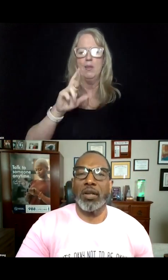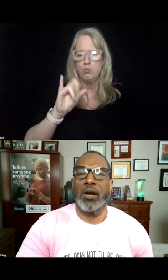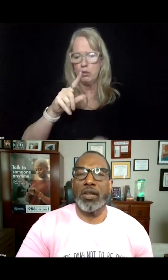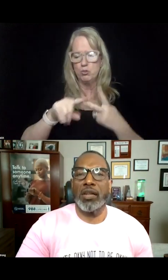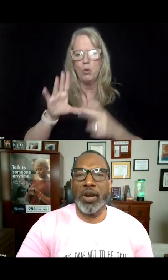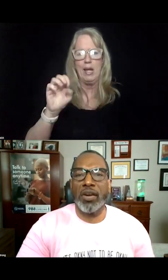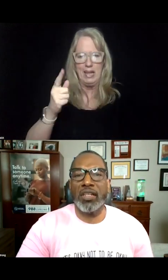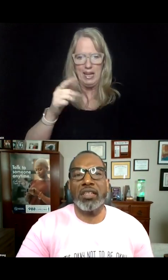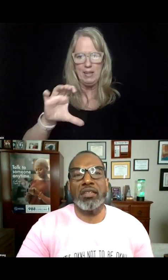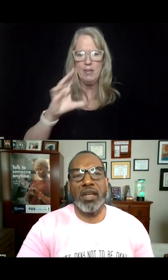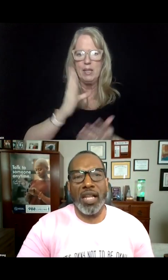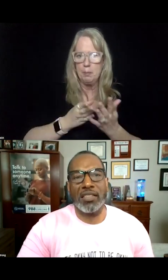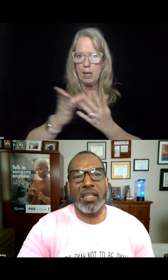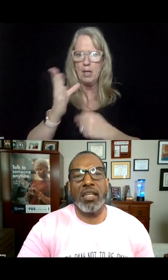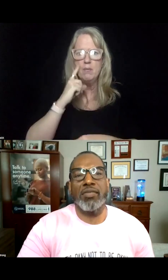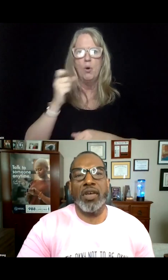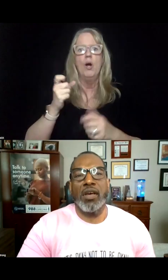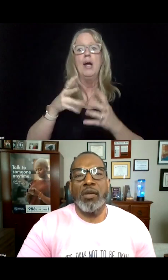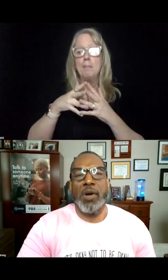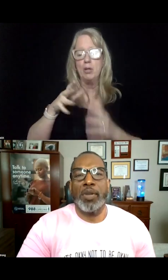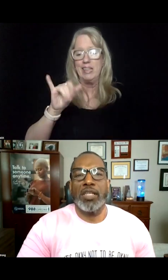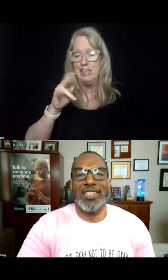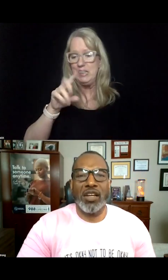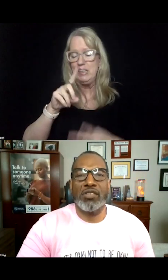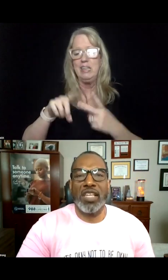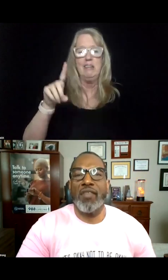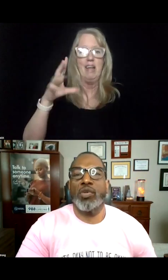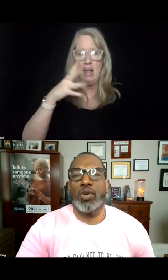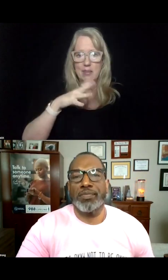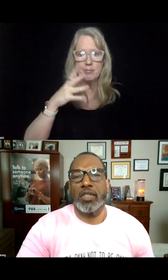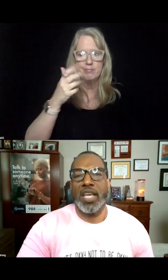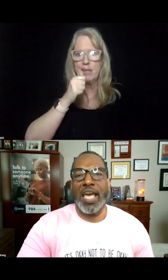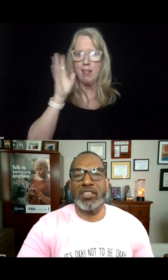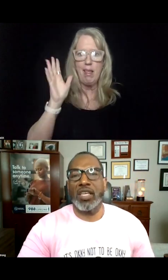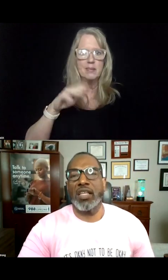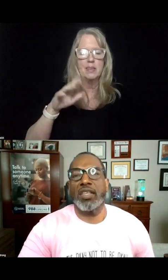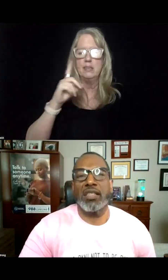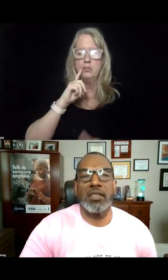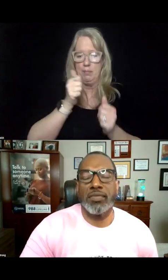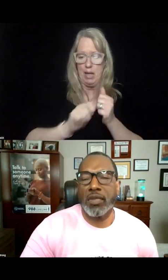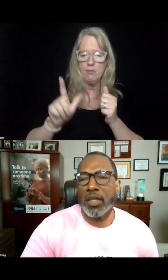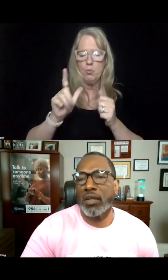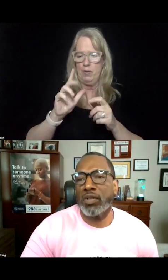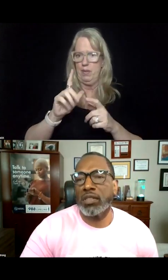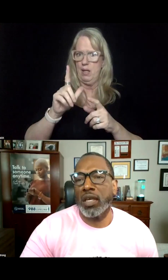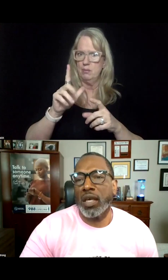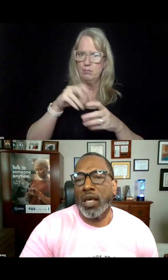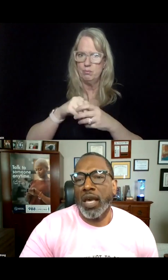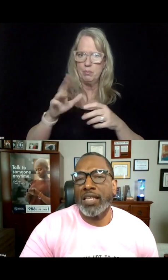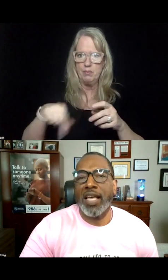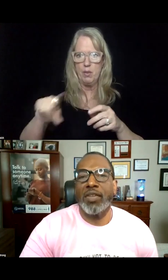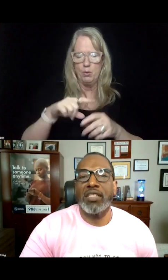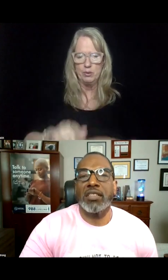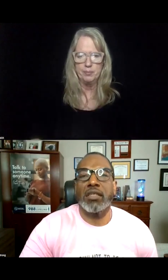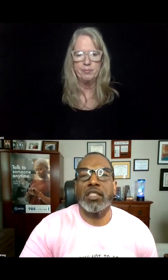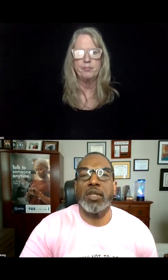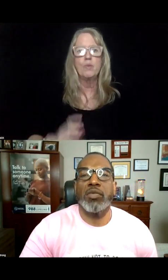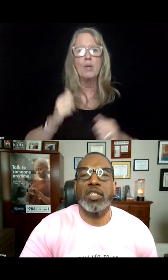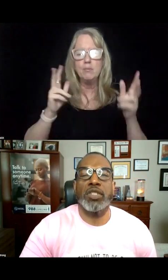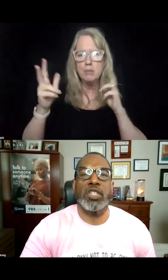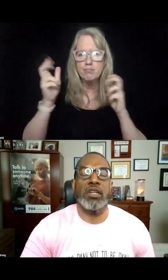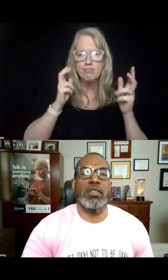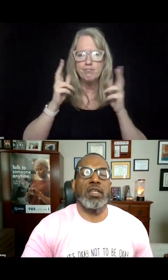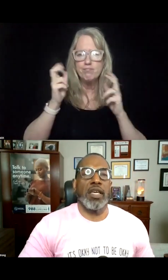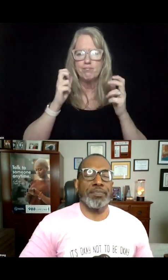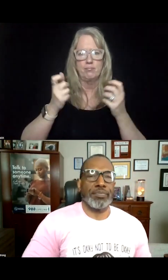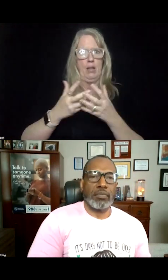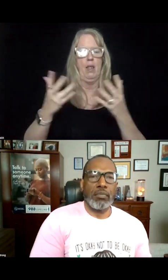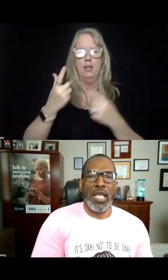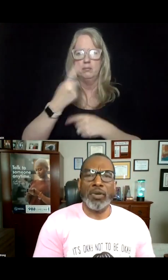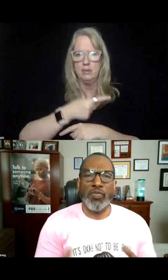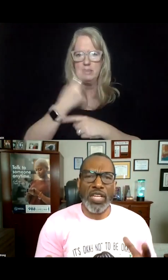MINORITY AND INDIANS AND EVERYONE. AS I HAVE LISTENED, I AM CONVINCED